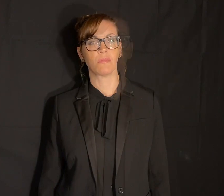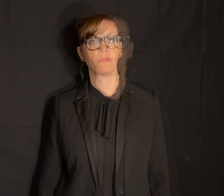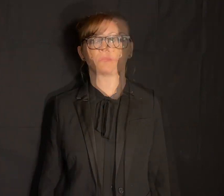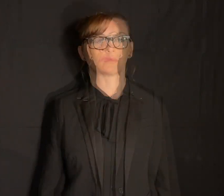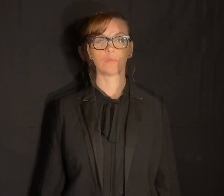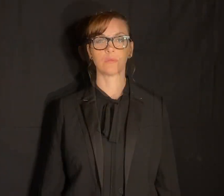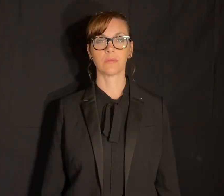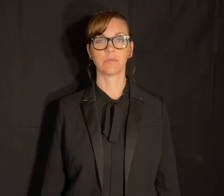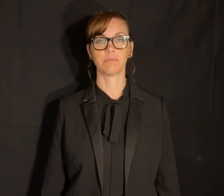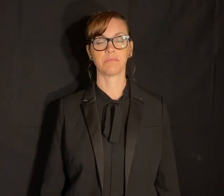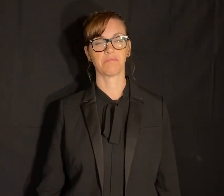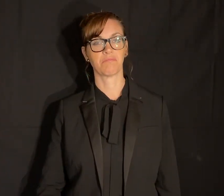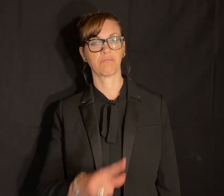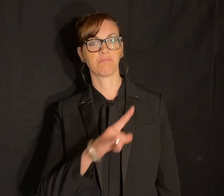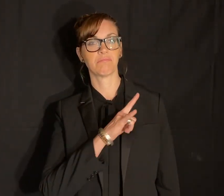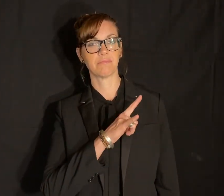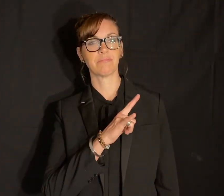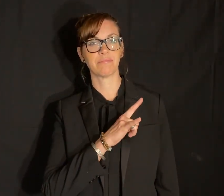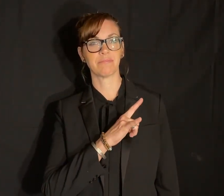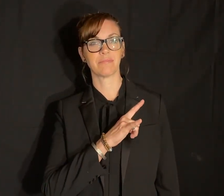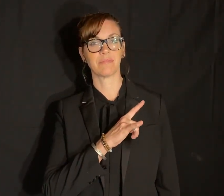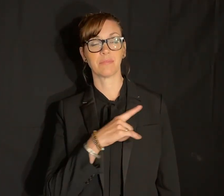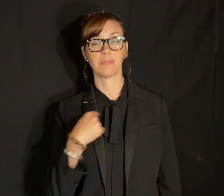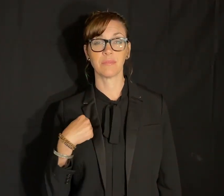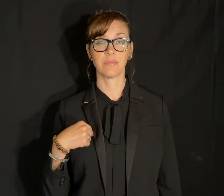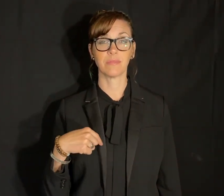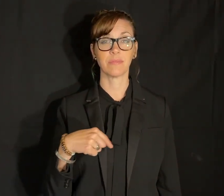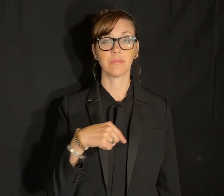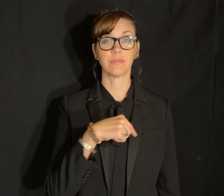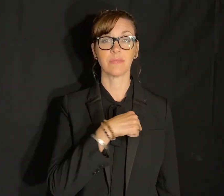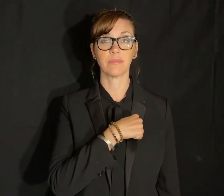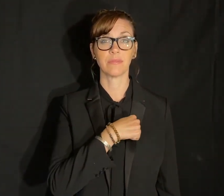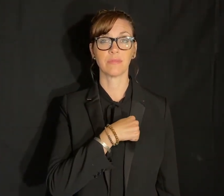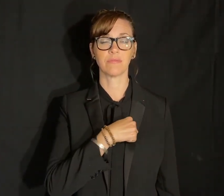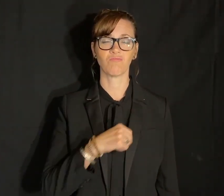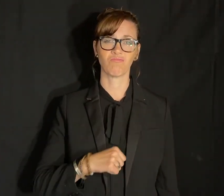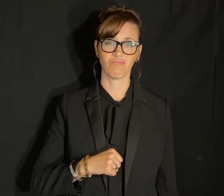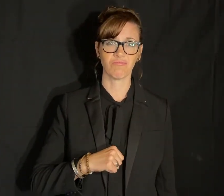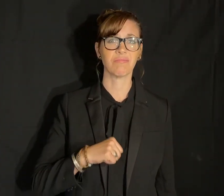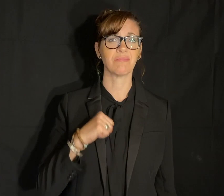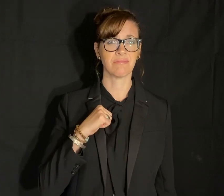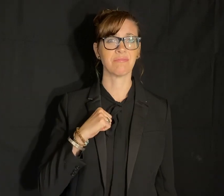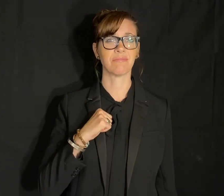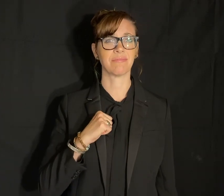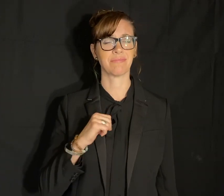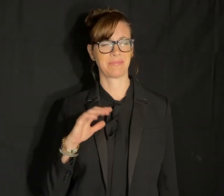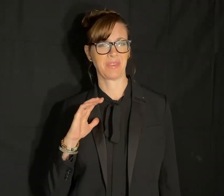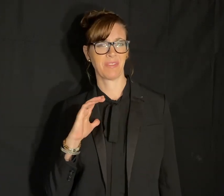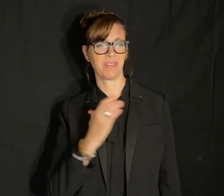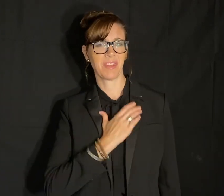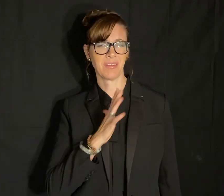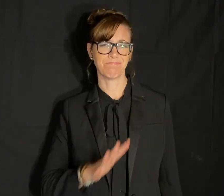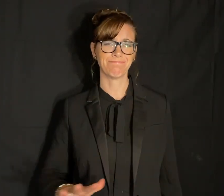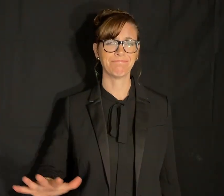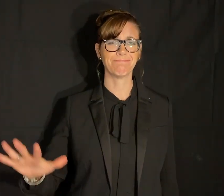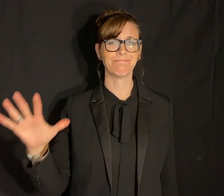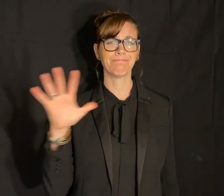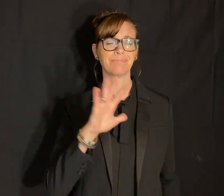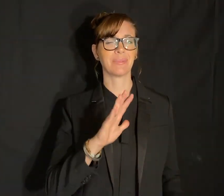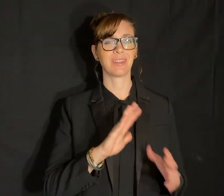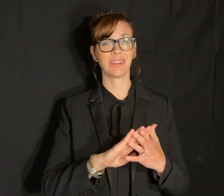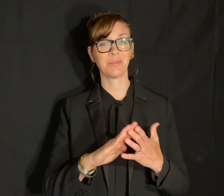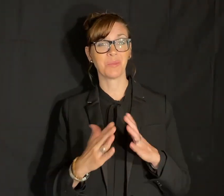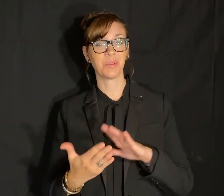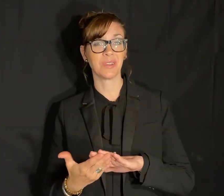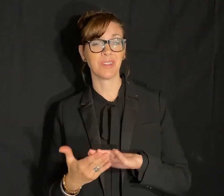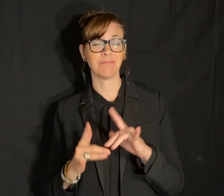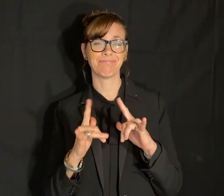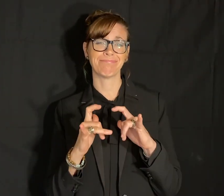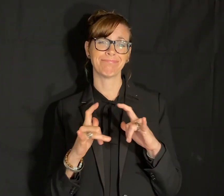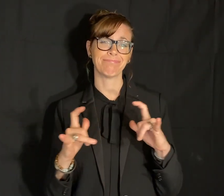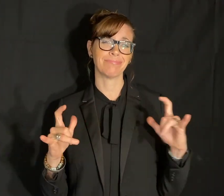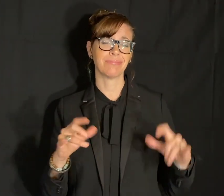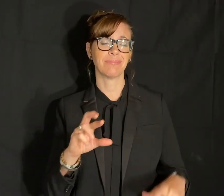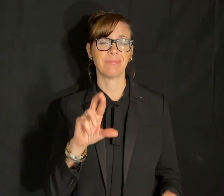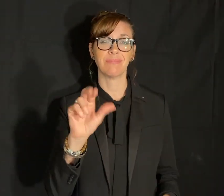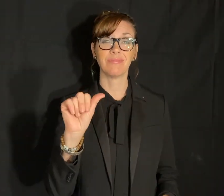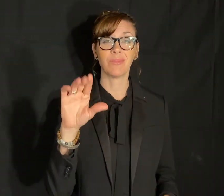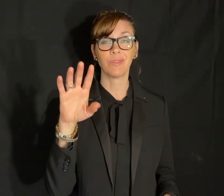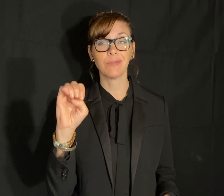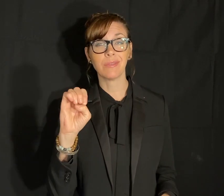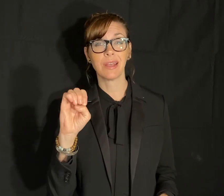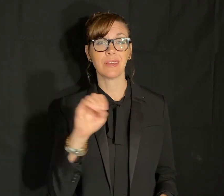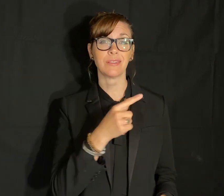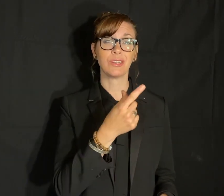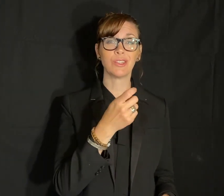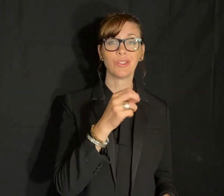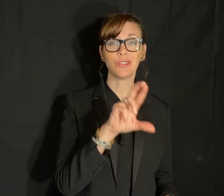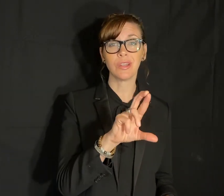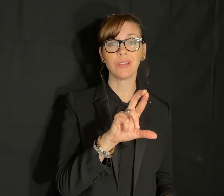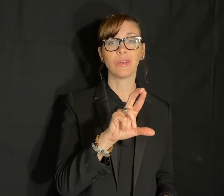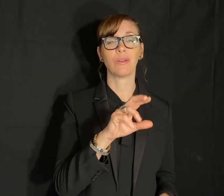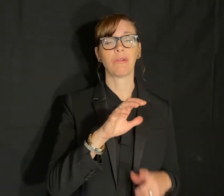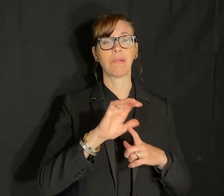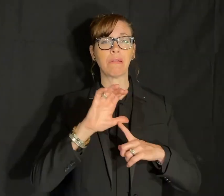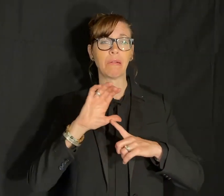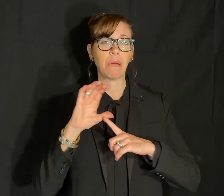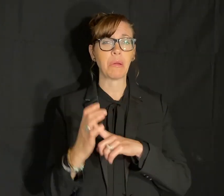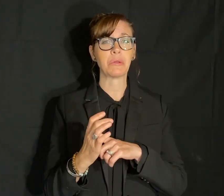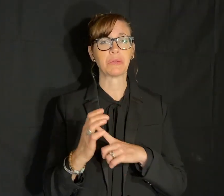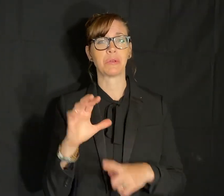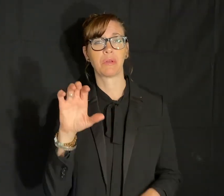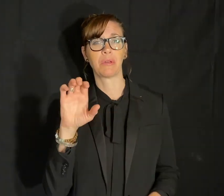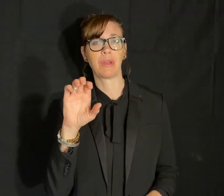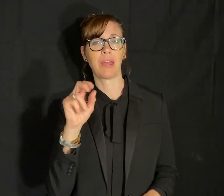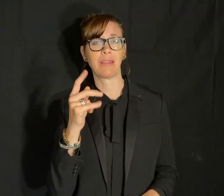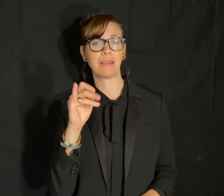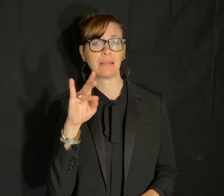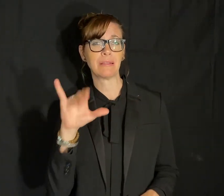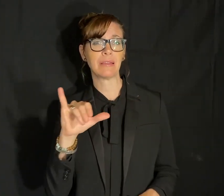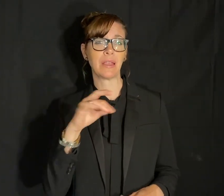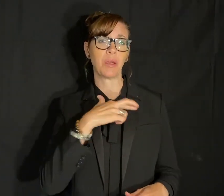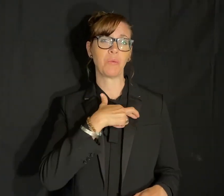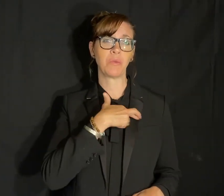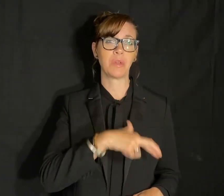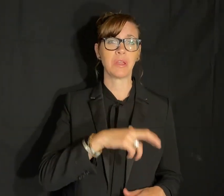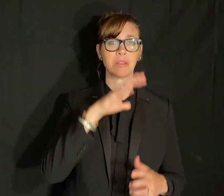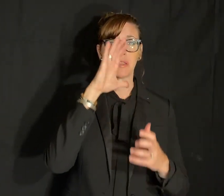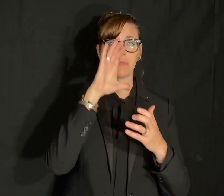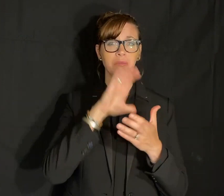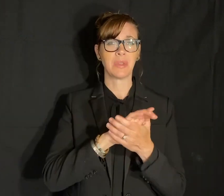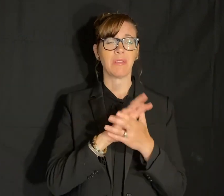TLC is proud of our diverse community, our many races, genders, cultures, ethnicities, and religious beliefs